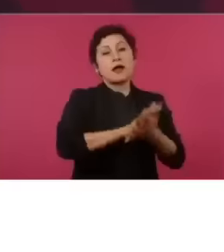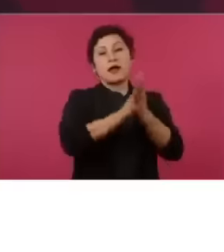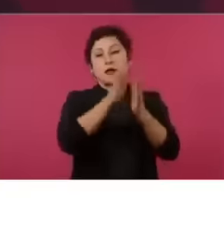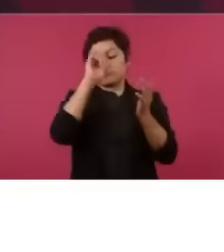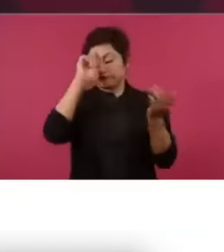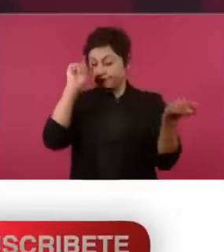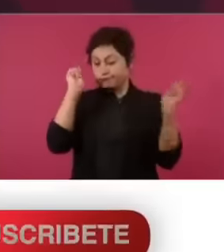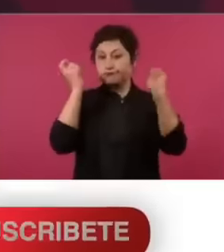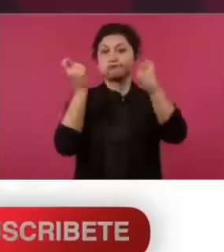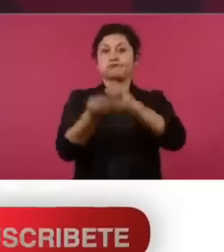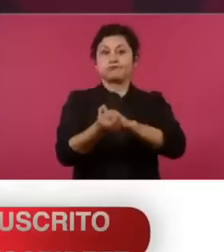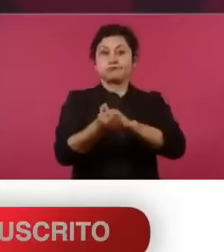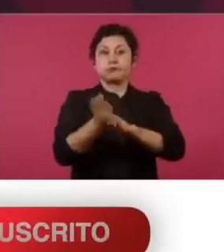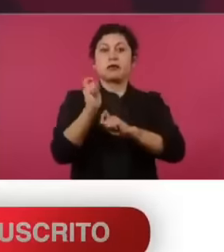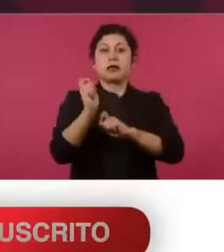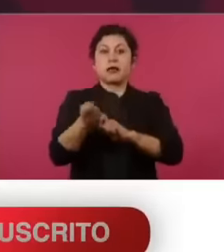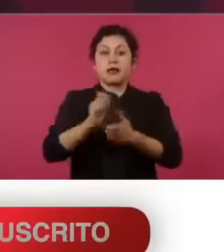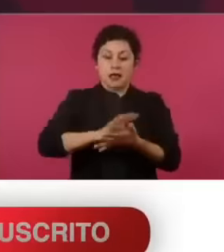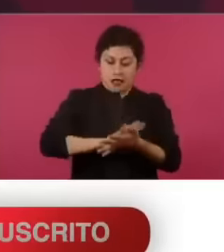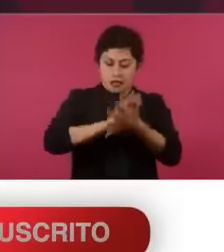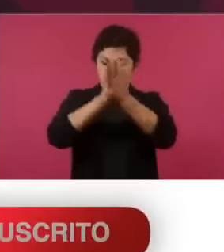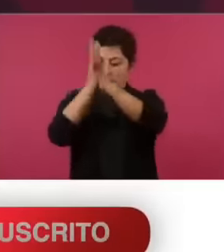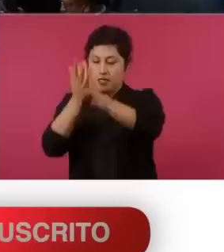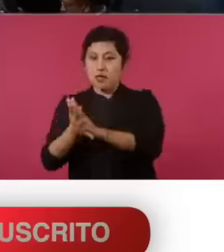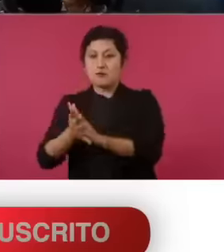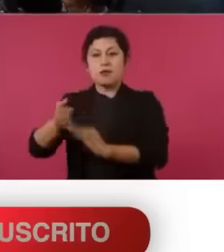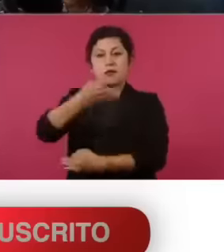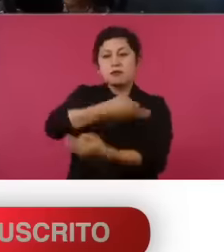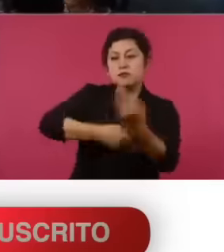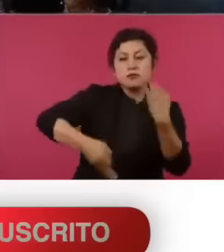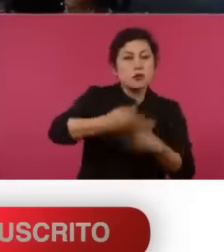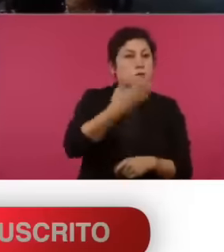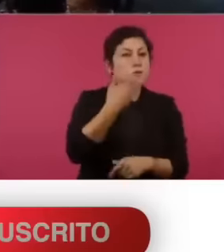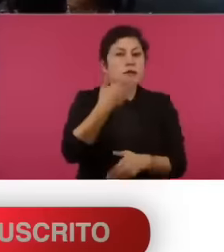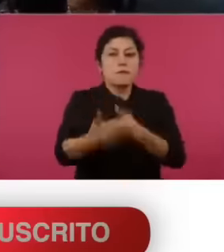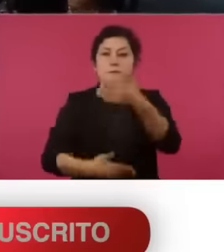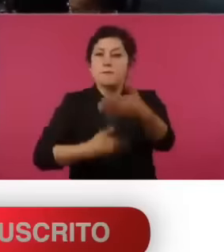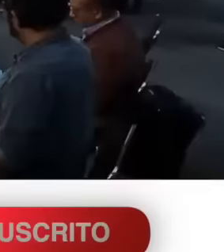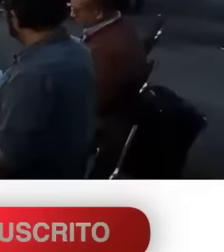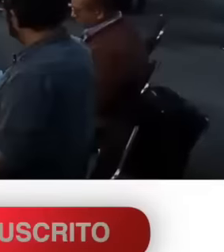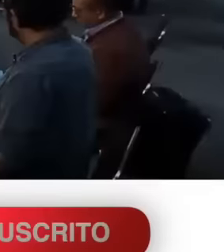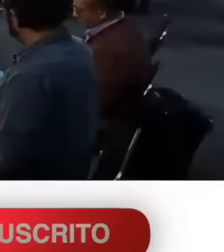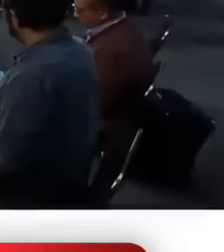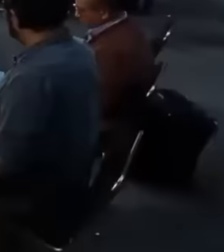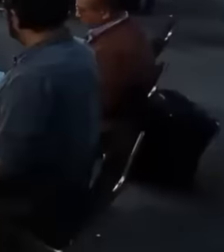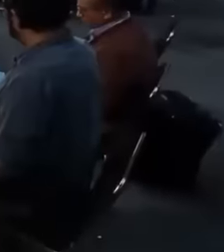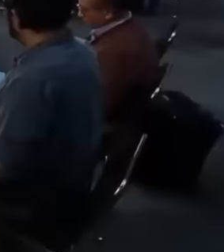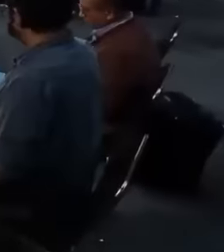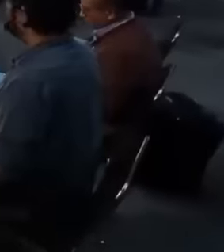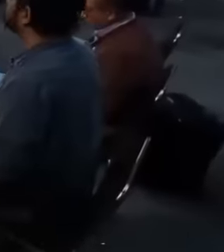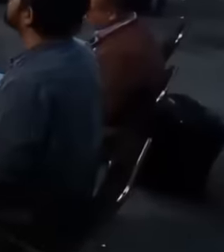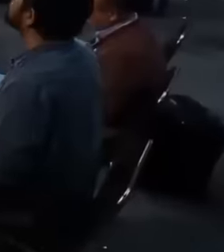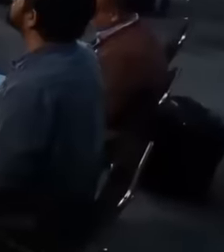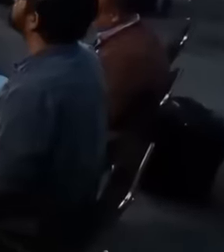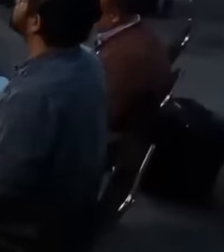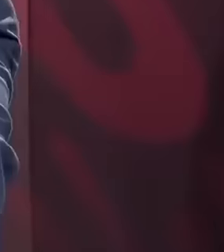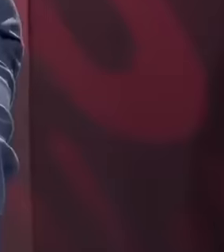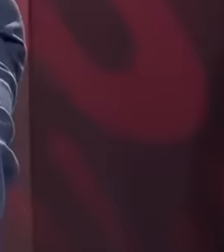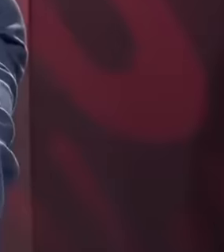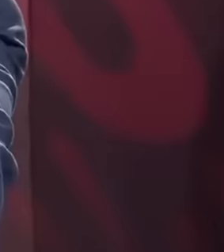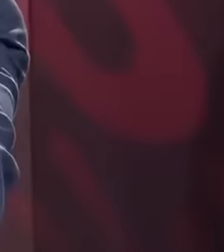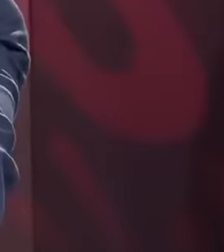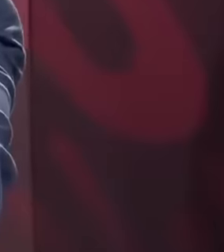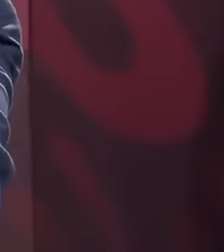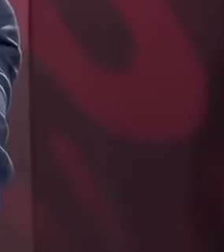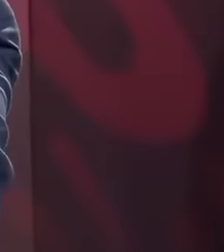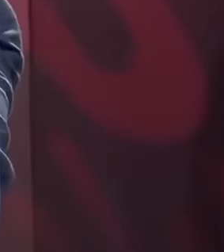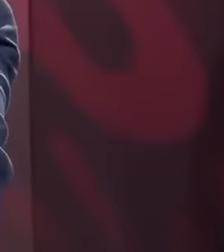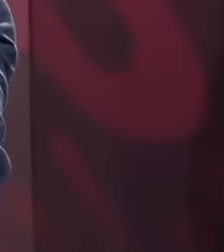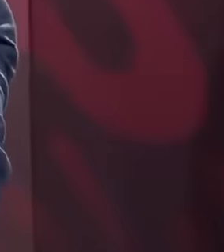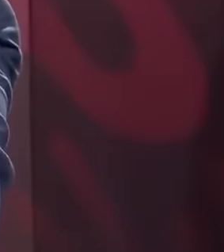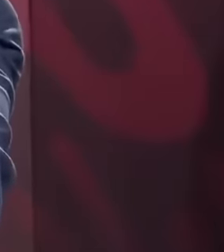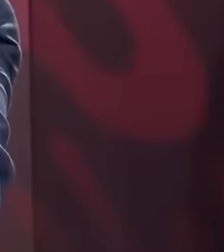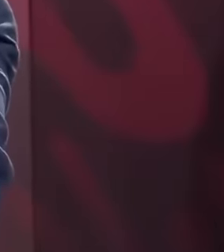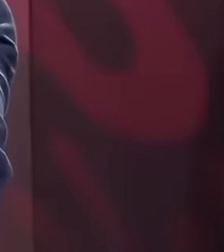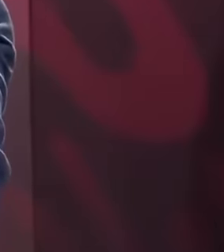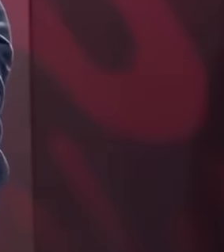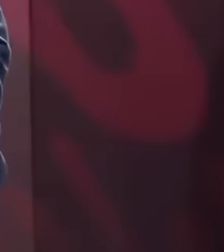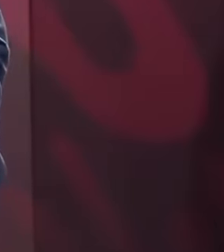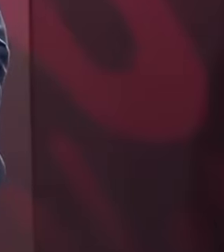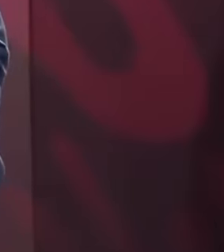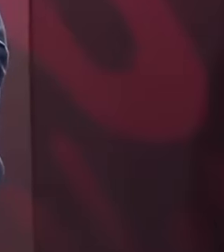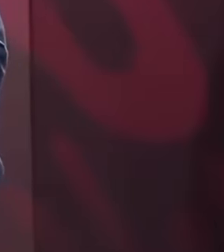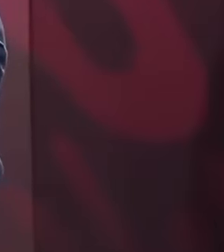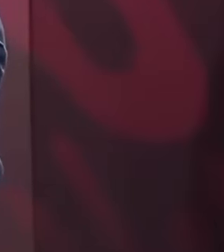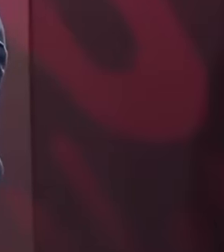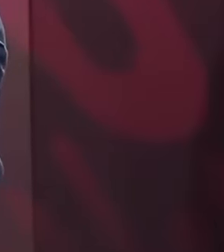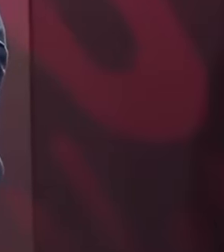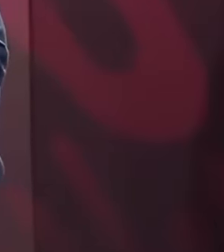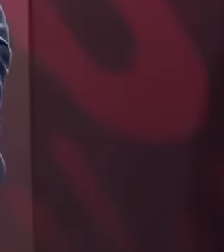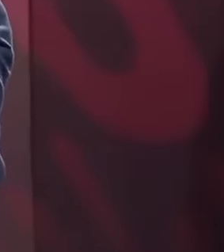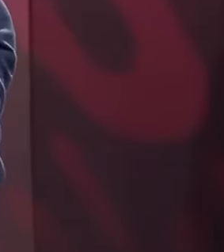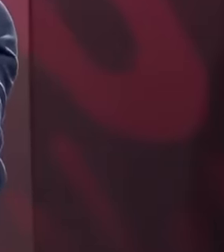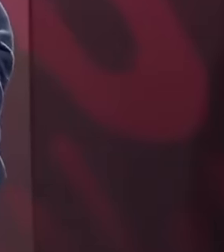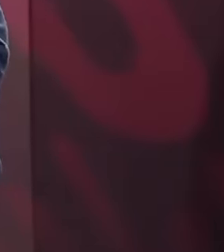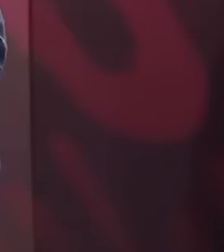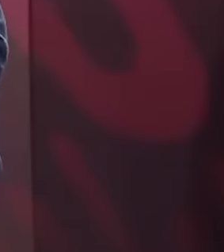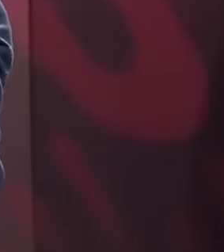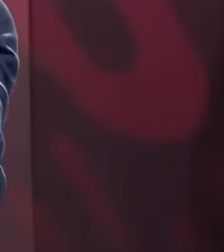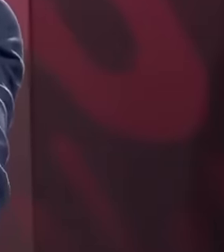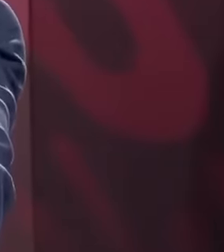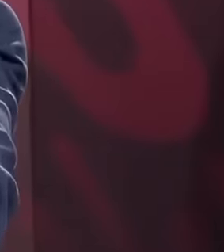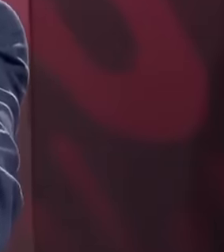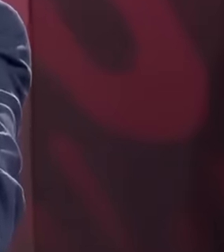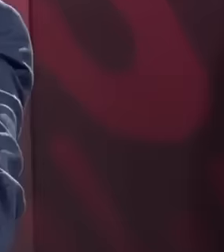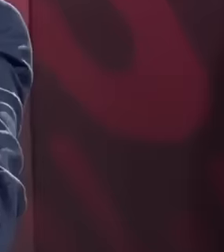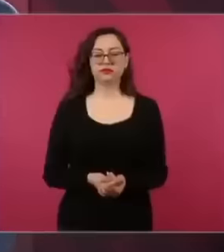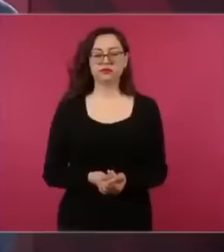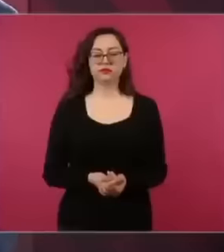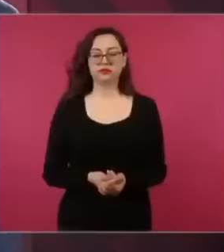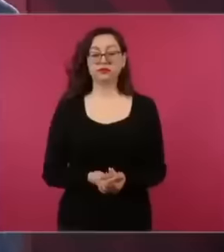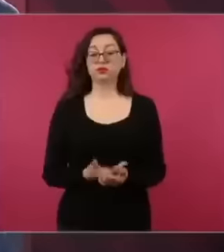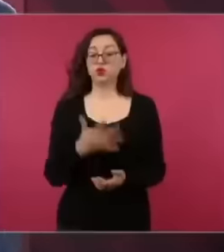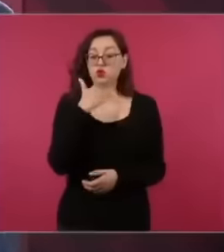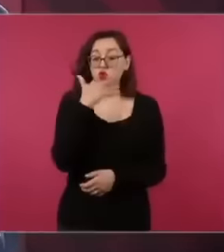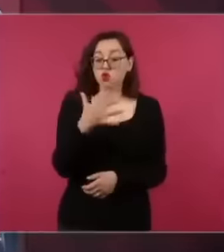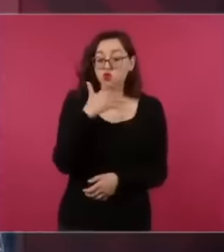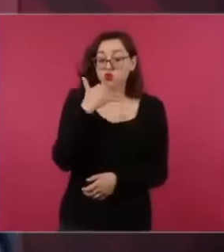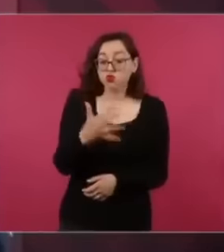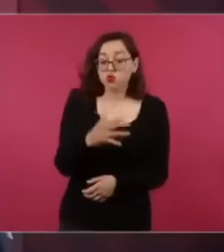It goes to the poor and it goes well to the rich if corruption is not allowed if there is justice if there is